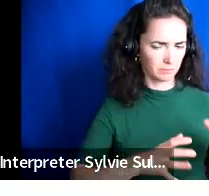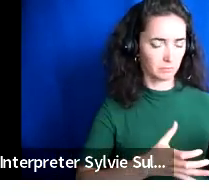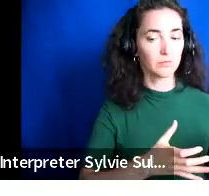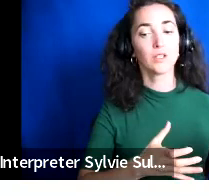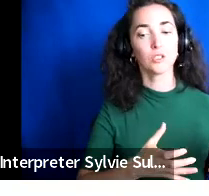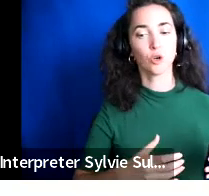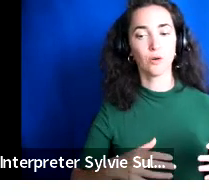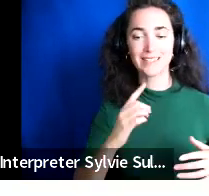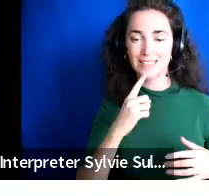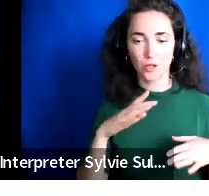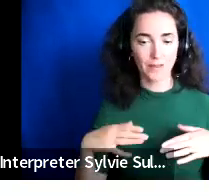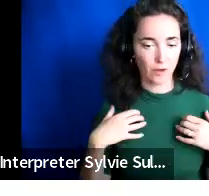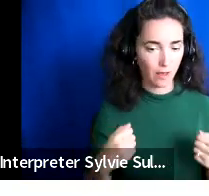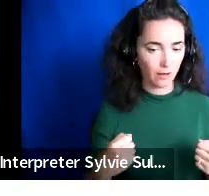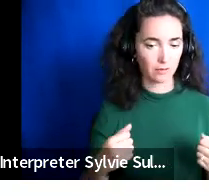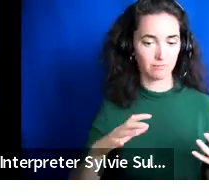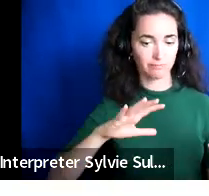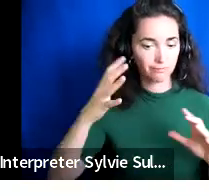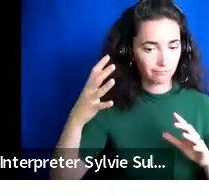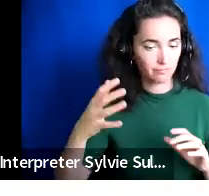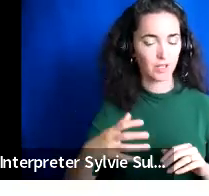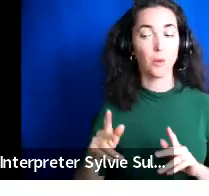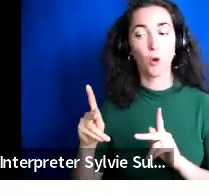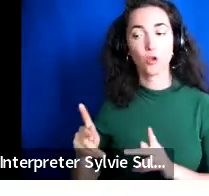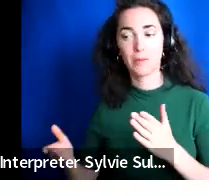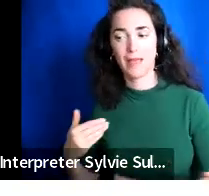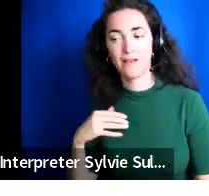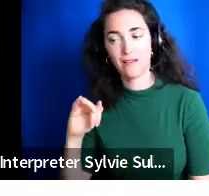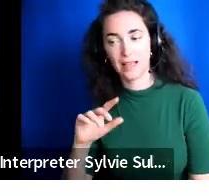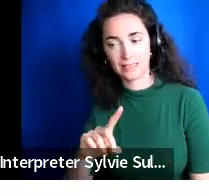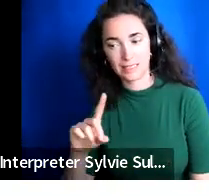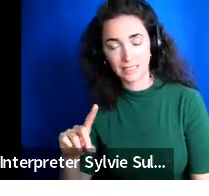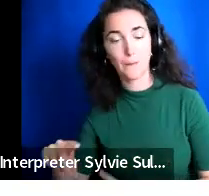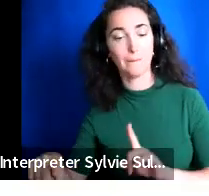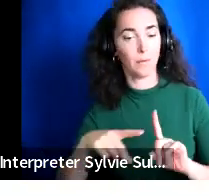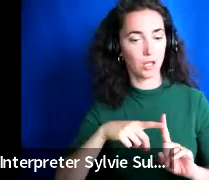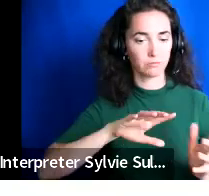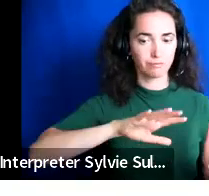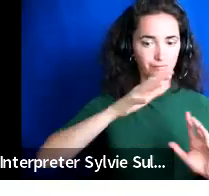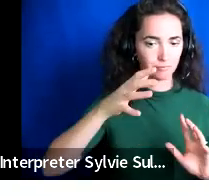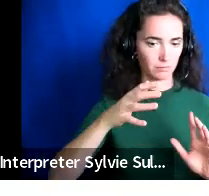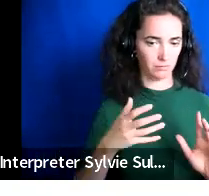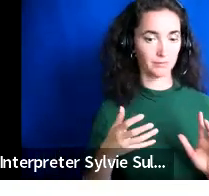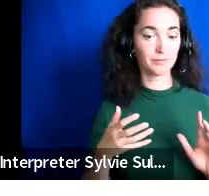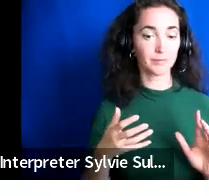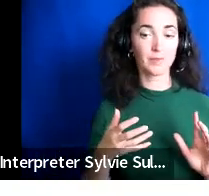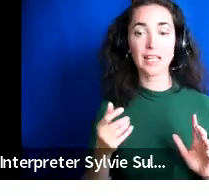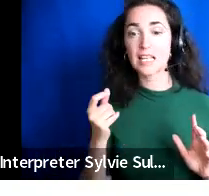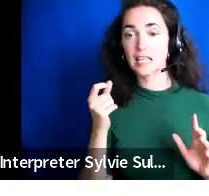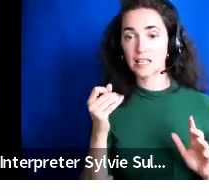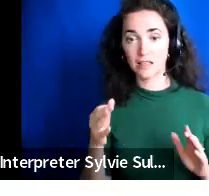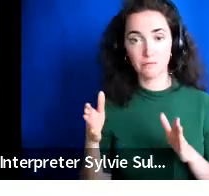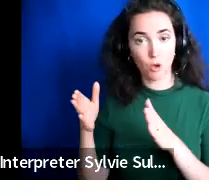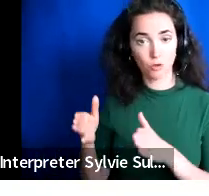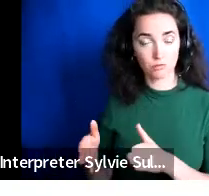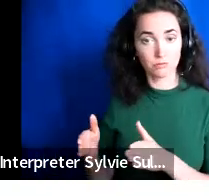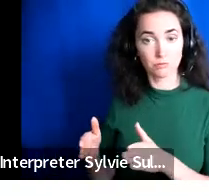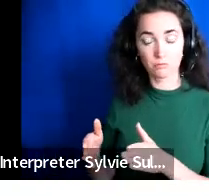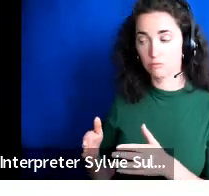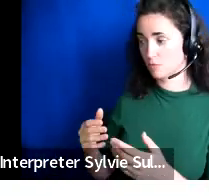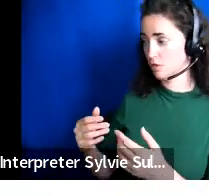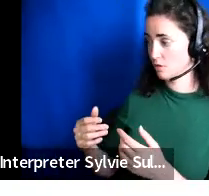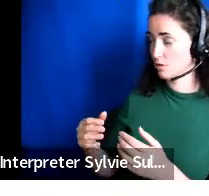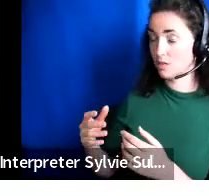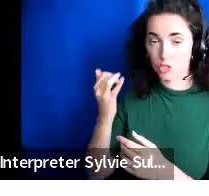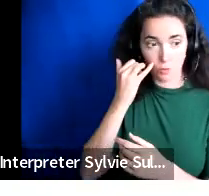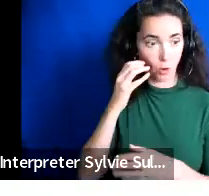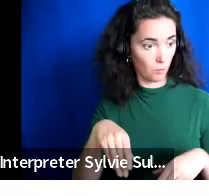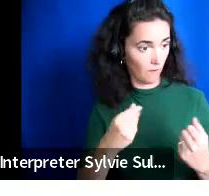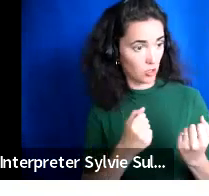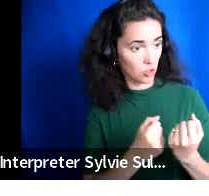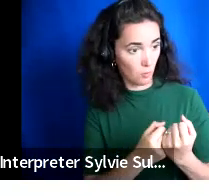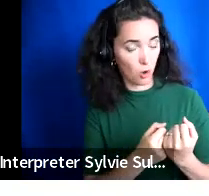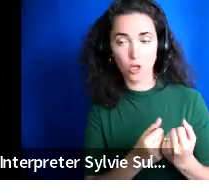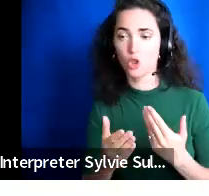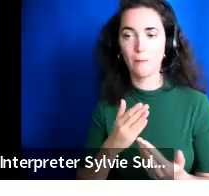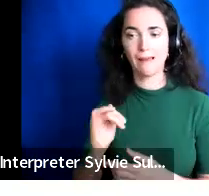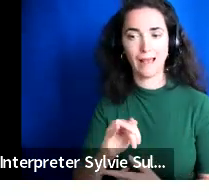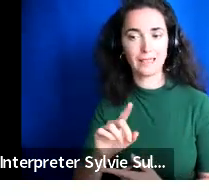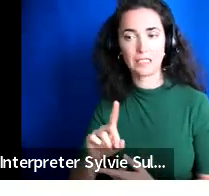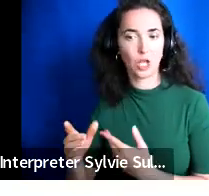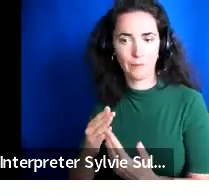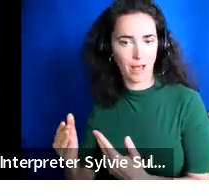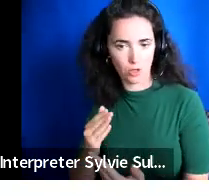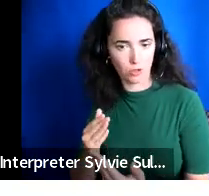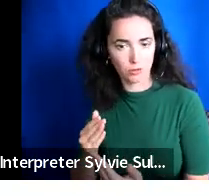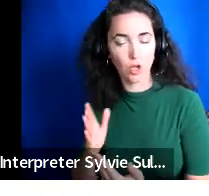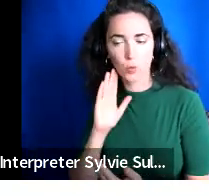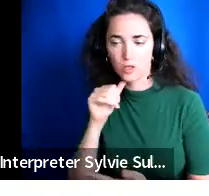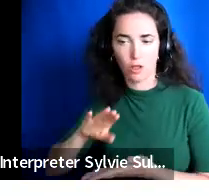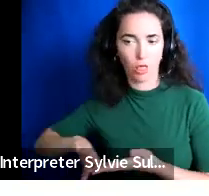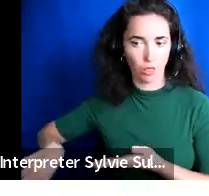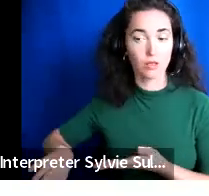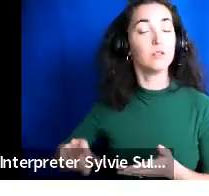So someone may have an Id in in combination with that and if they're able to give them a support, they need It would not exclude them that they have an Id but the criteria that's gonna make them eligible for the band will